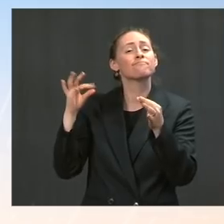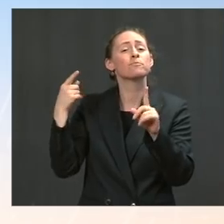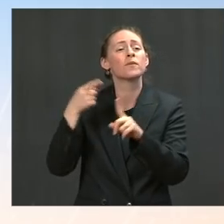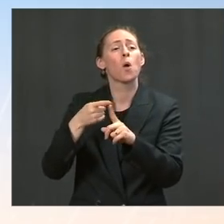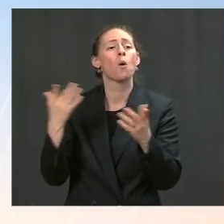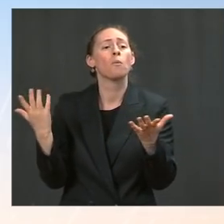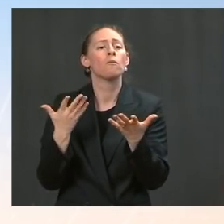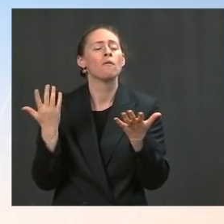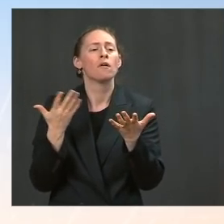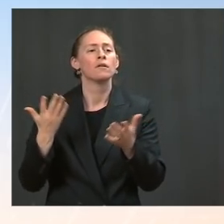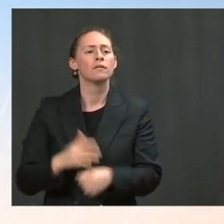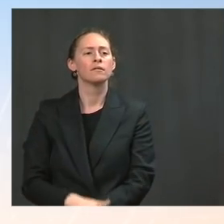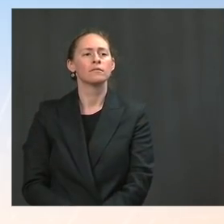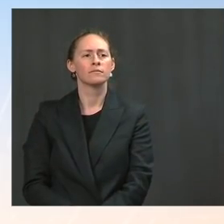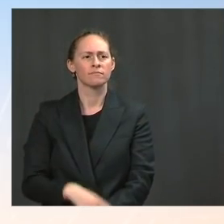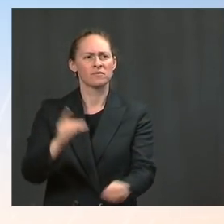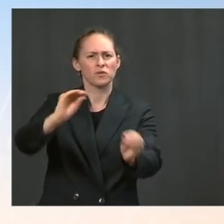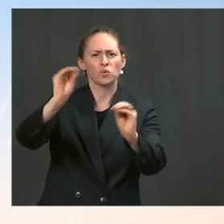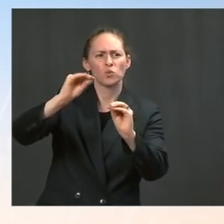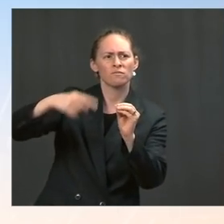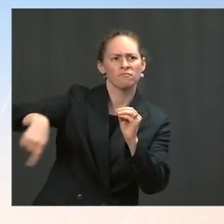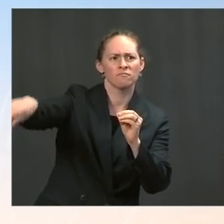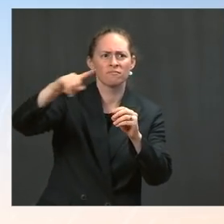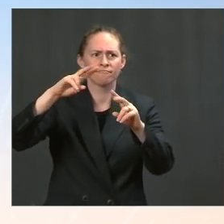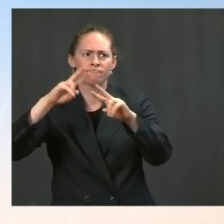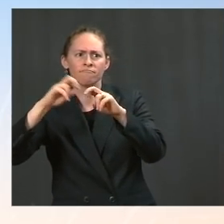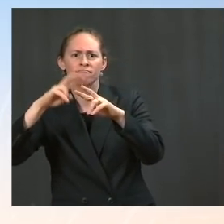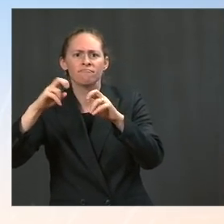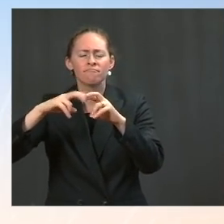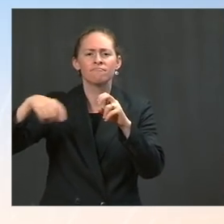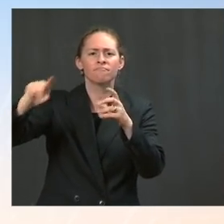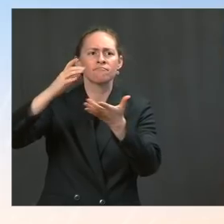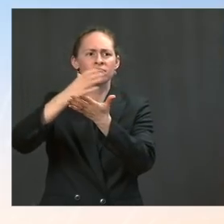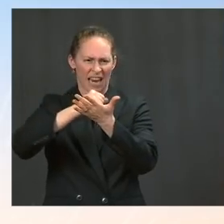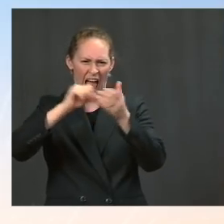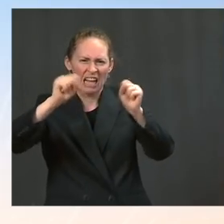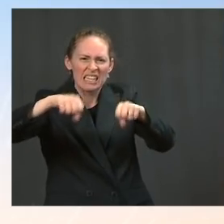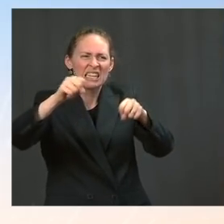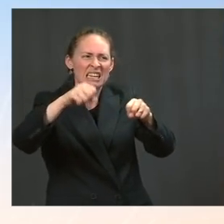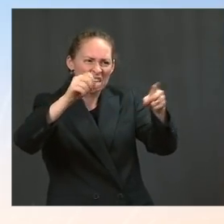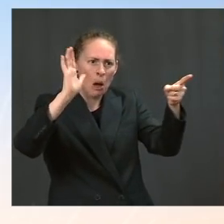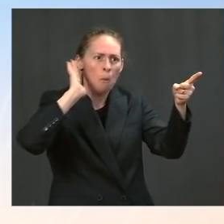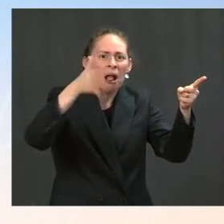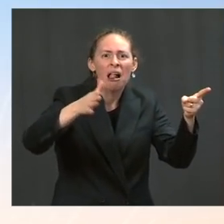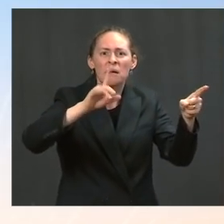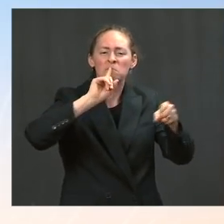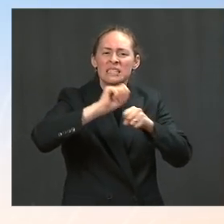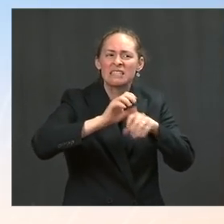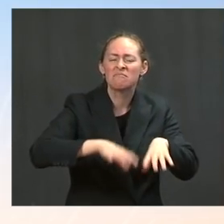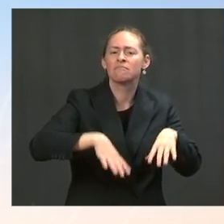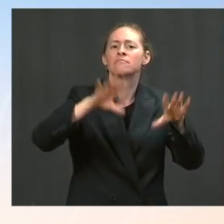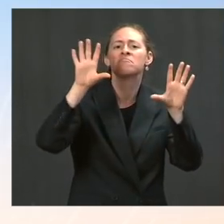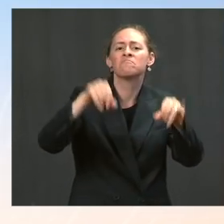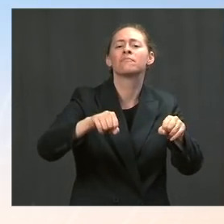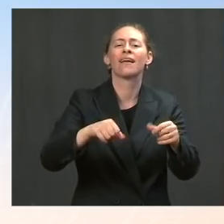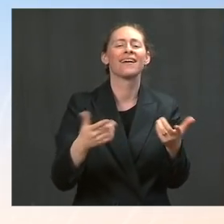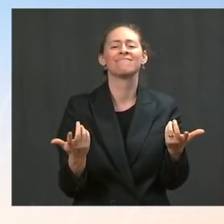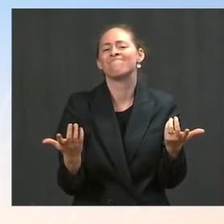that has said it is inevitable, even as they -- we are assessing what the consequences could be. Go ahead. The Press: Thanks, Jen. When you talk about misinformation,